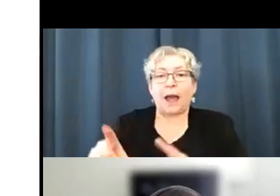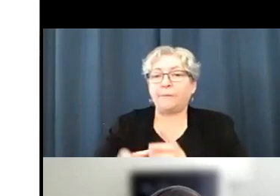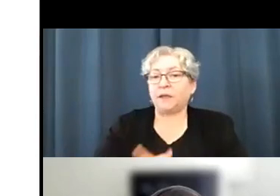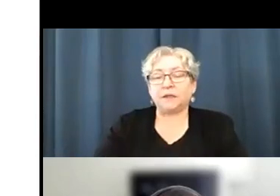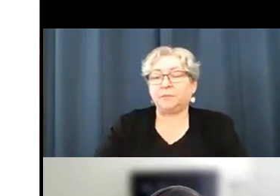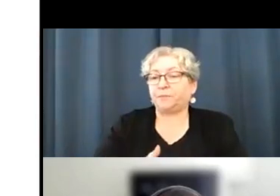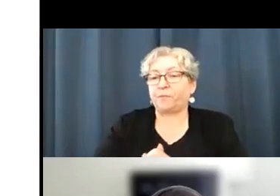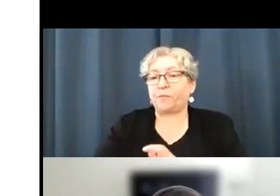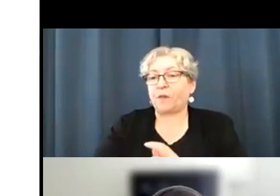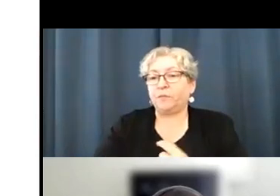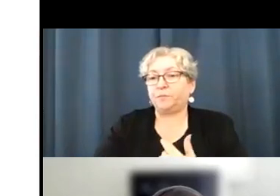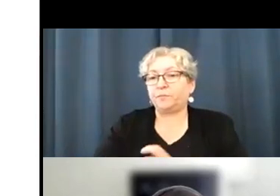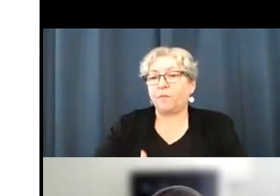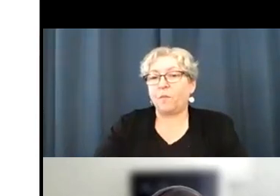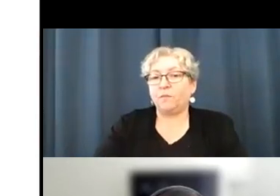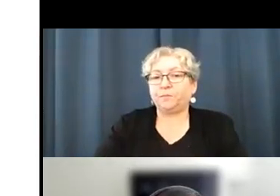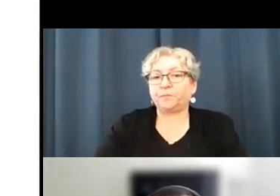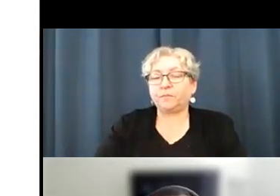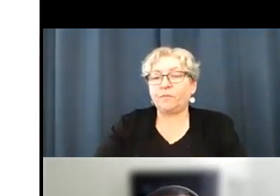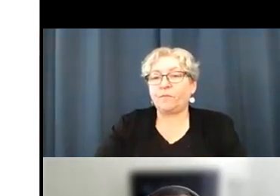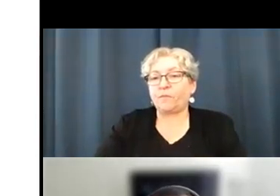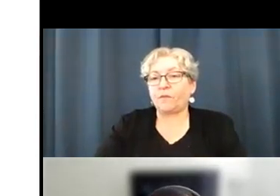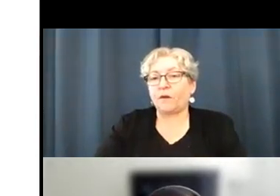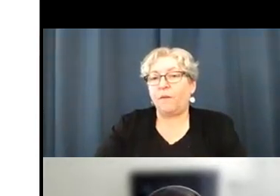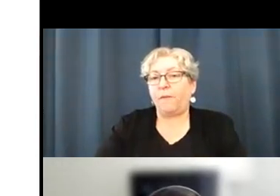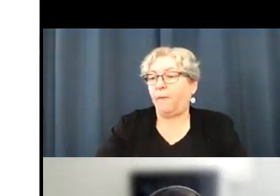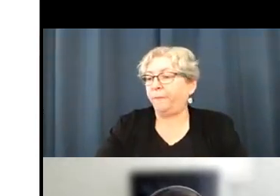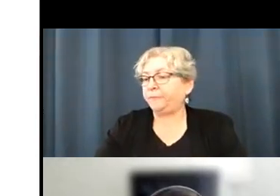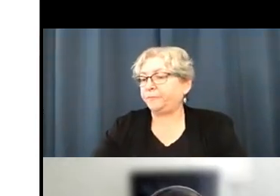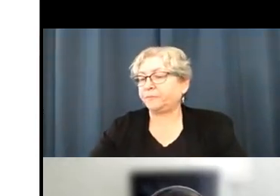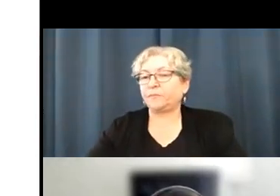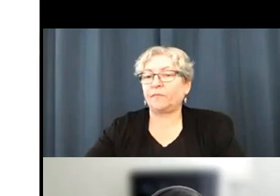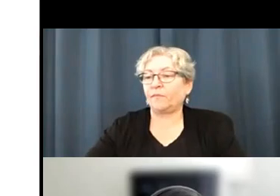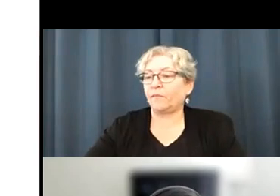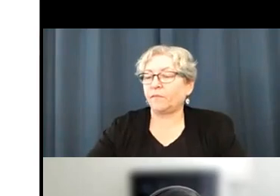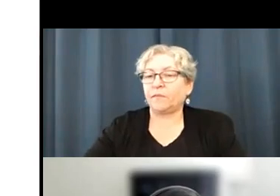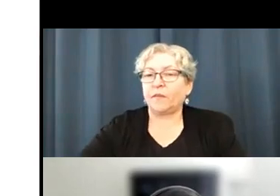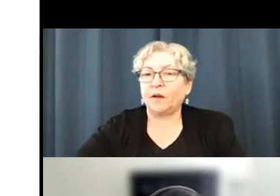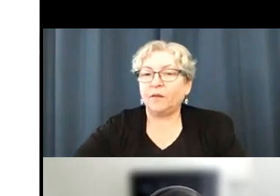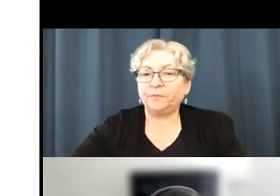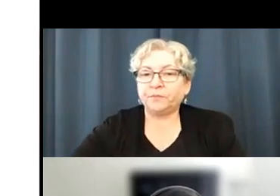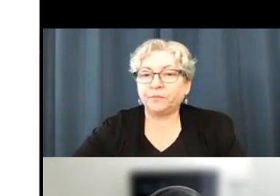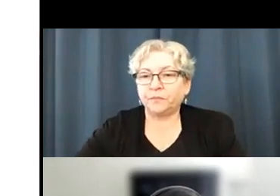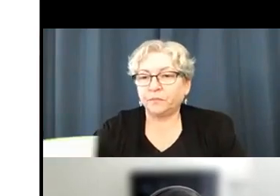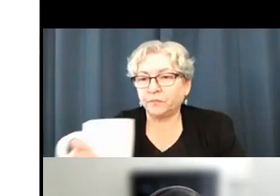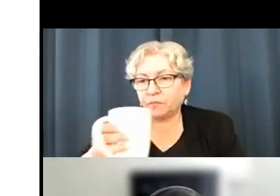I'm moving on to the next slide. I think we have another very important thing to consider while testing.